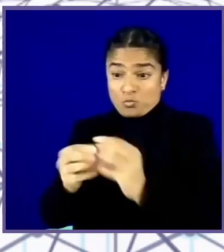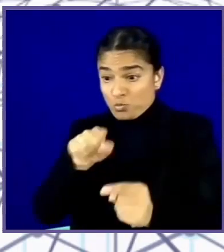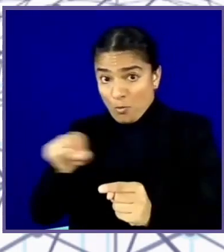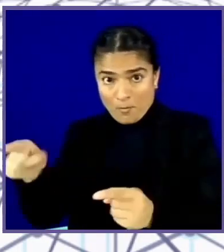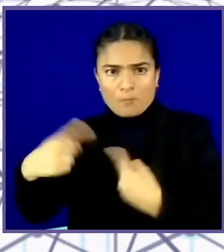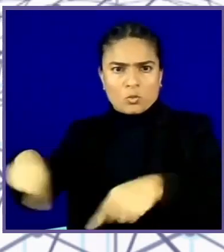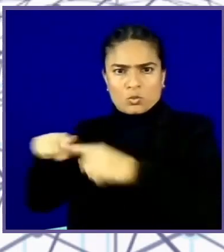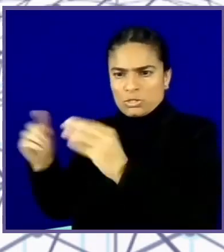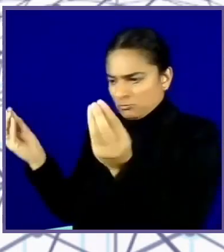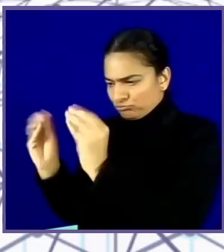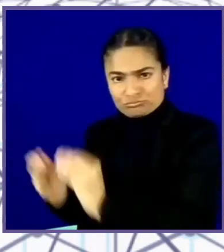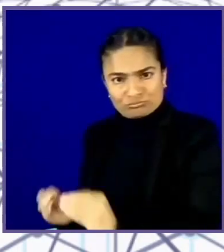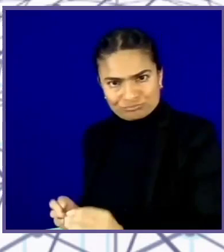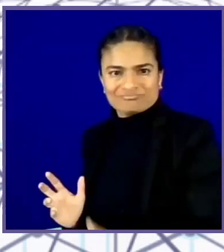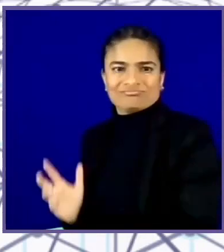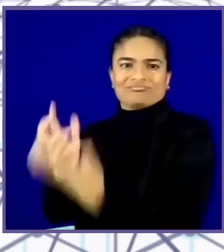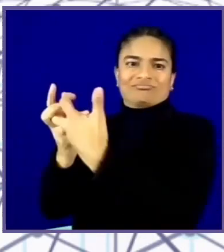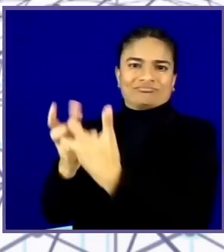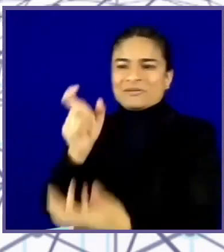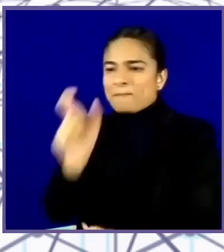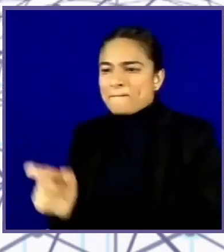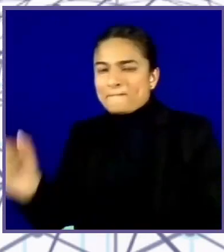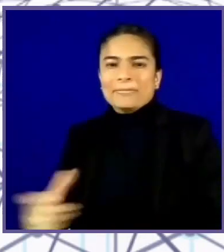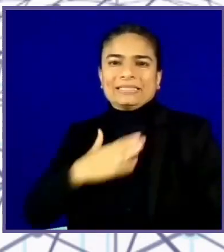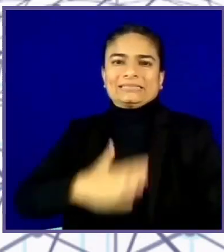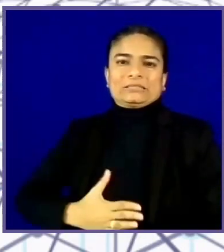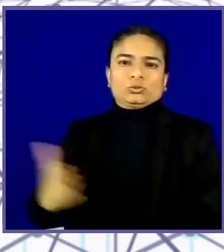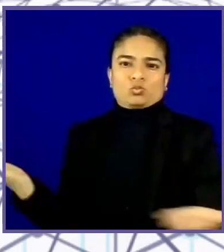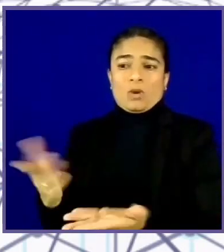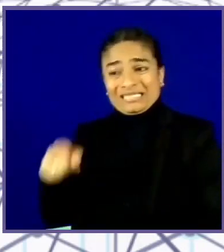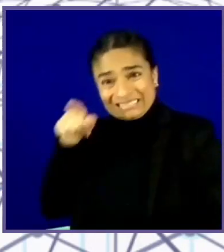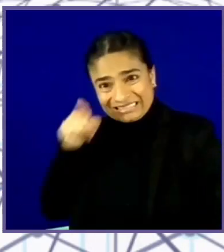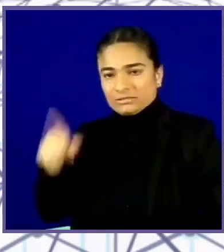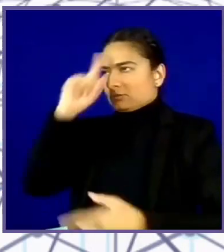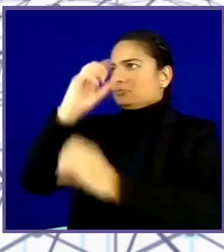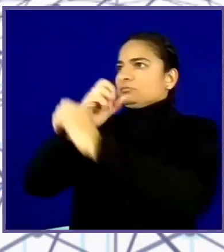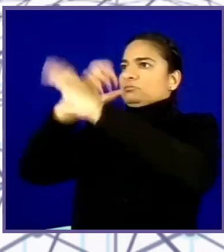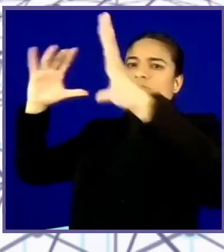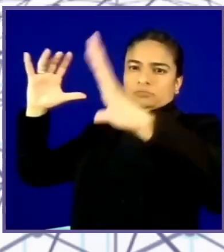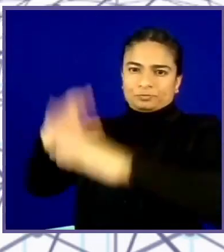So some parts are 3D printed, some parts are made using traditional conventional manufacturing process.